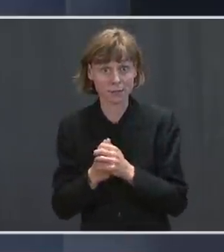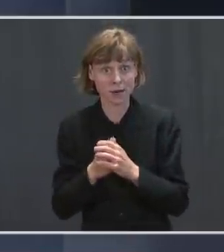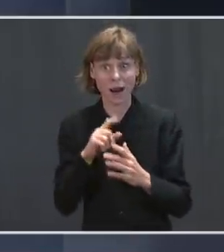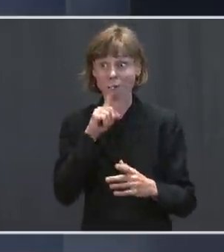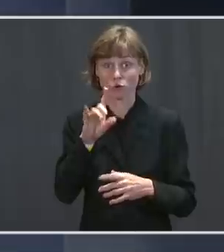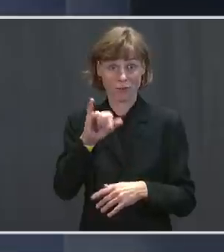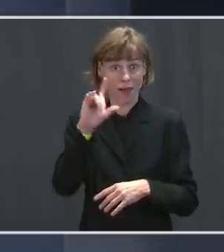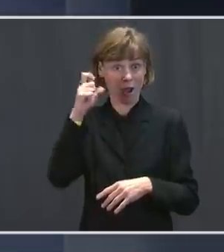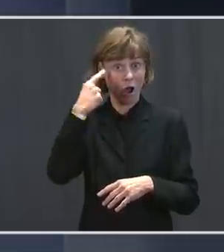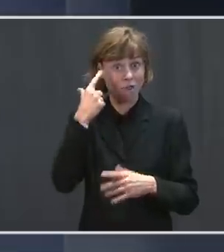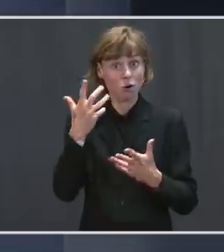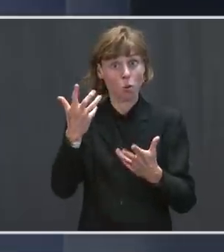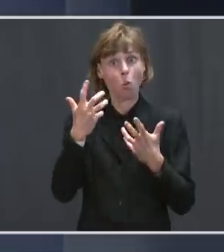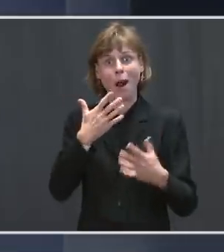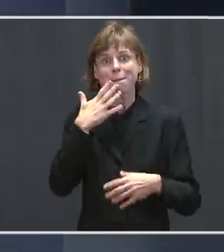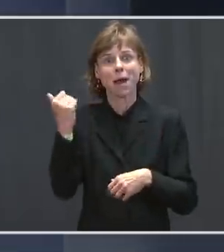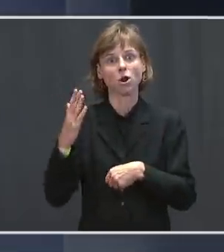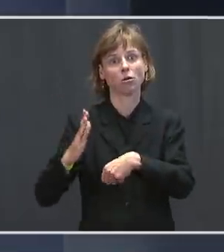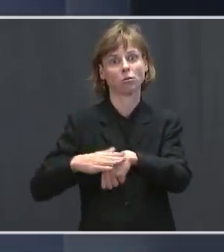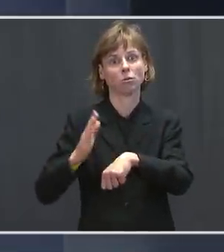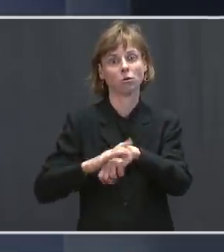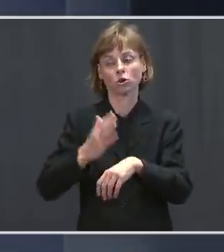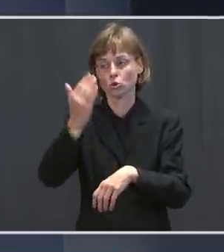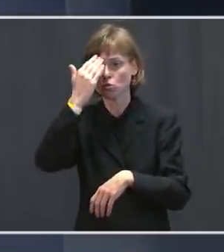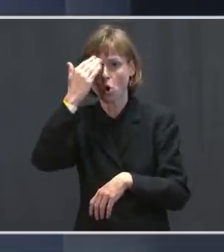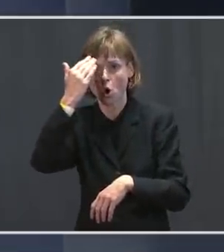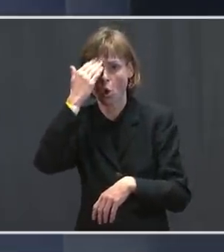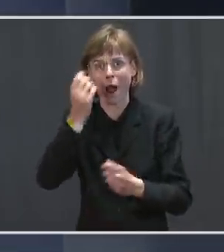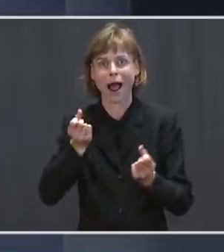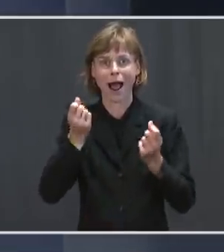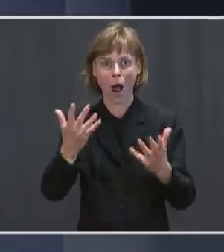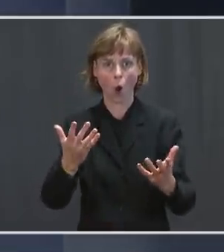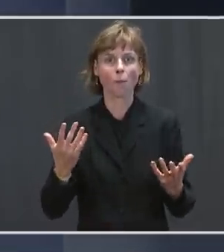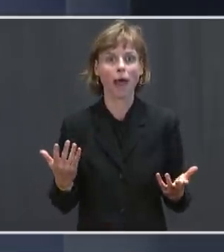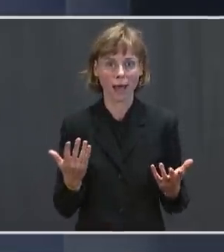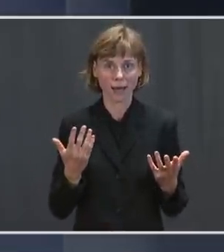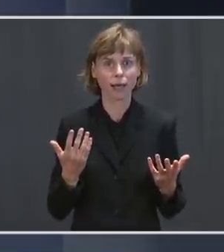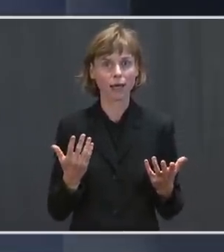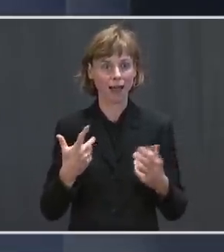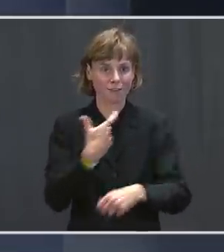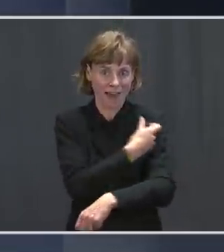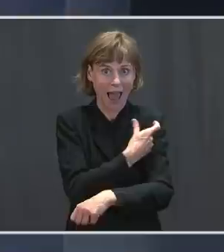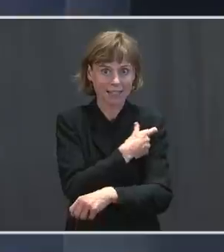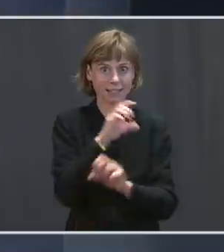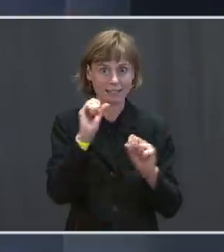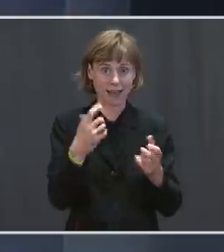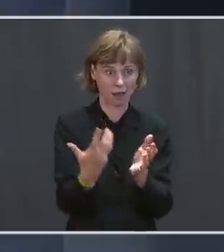they have a better heads up on how many vaccines they will have access to so they can do better planning.